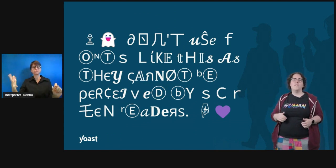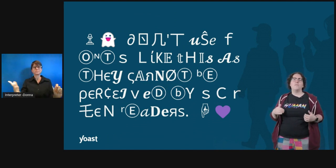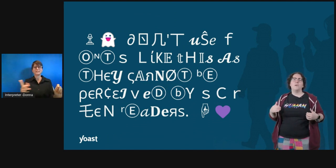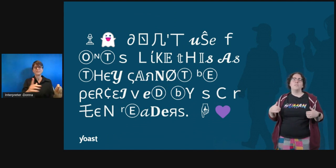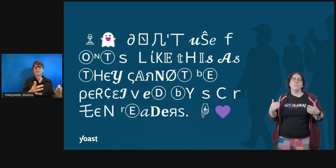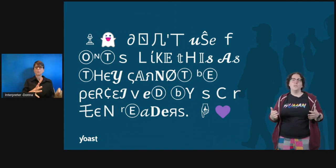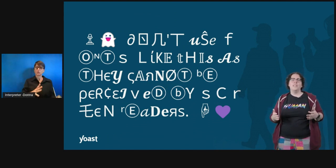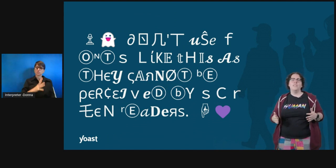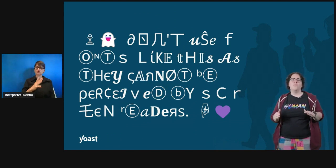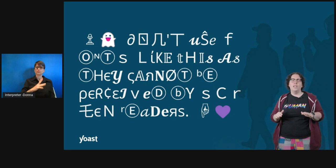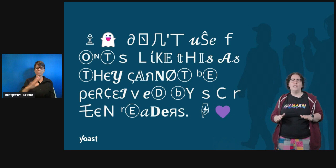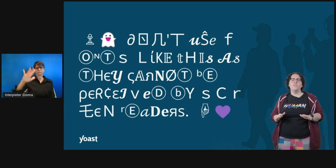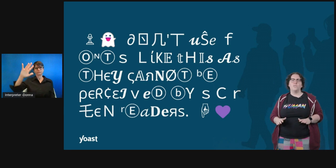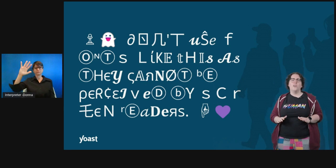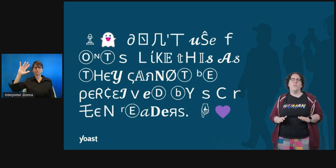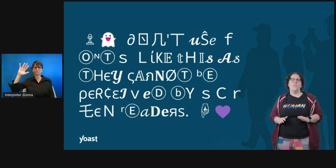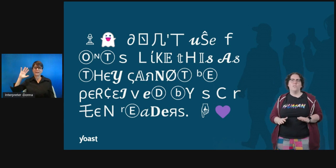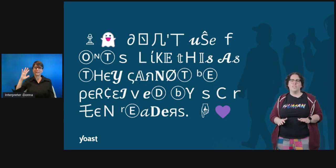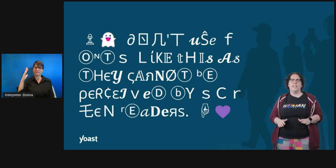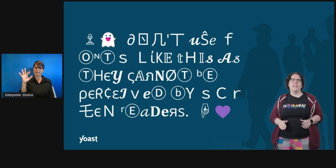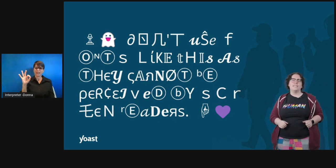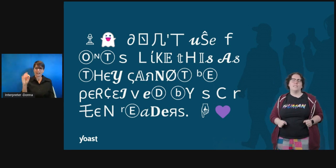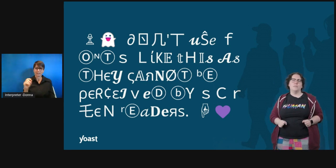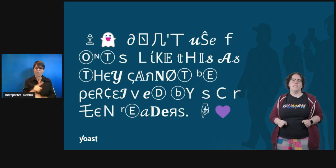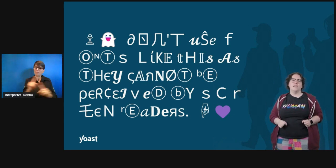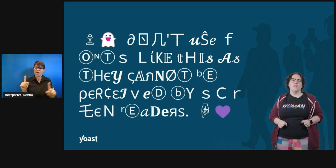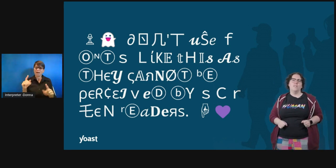the person doing this really does not understand accessibility at all.